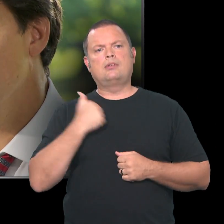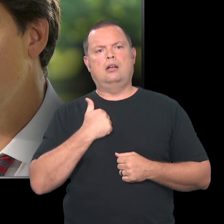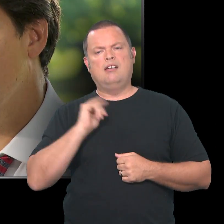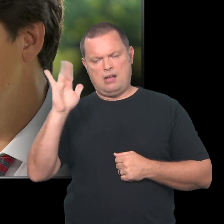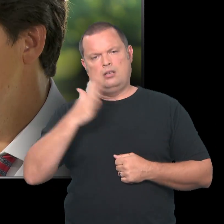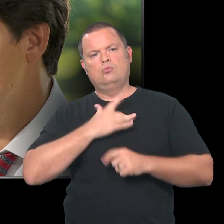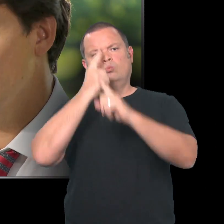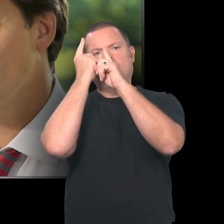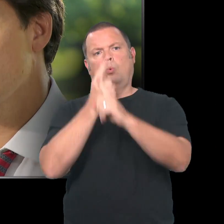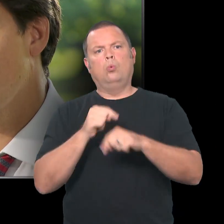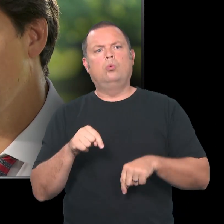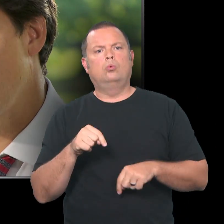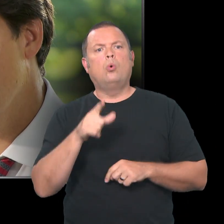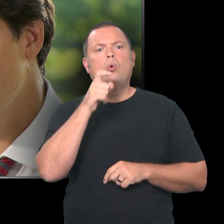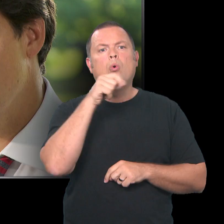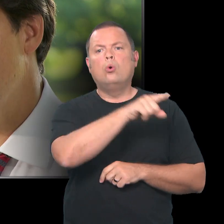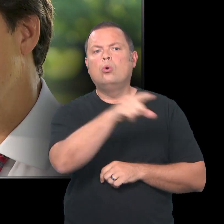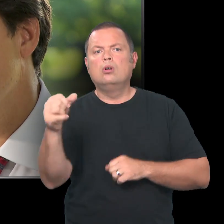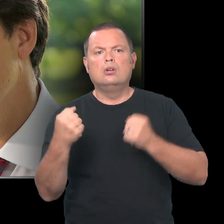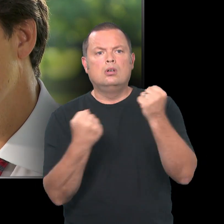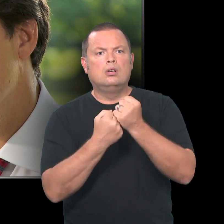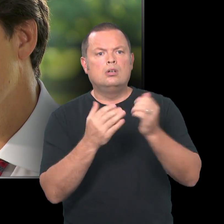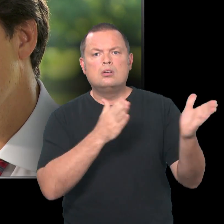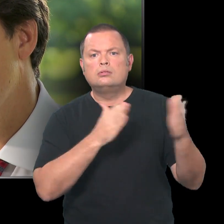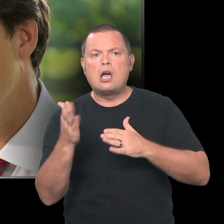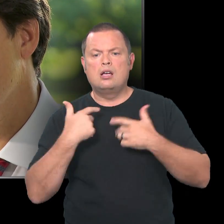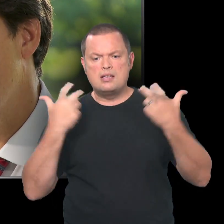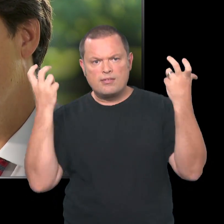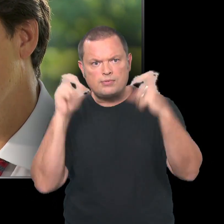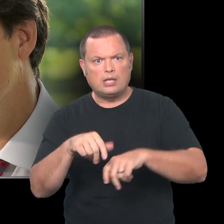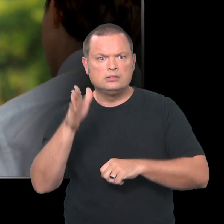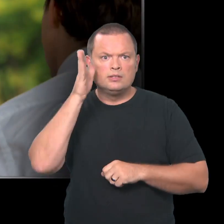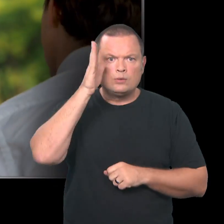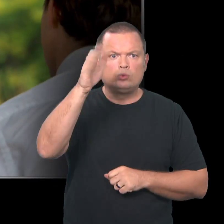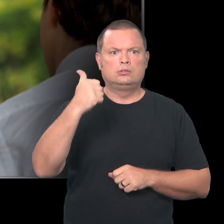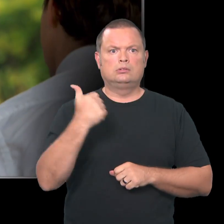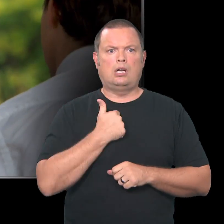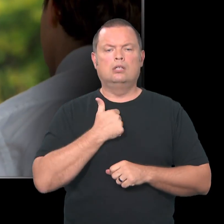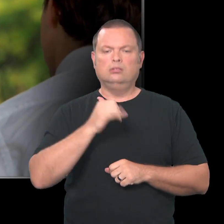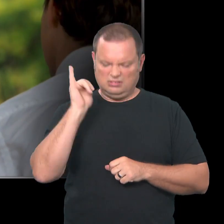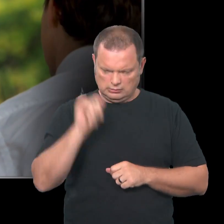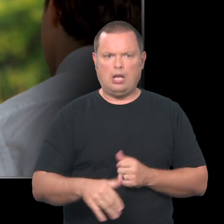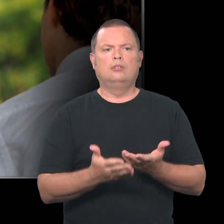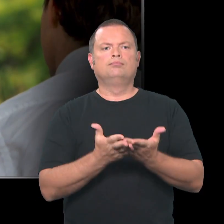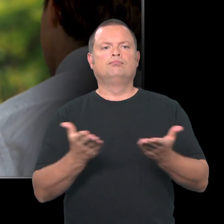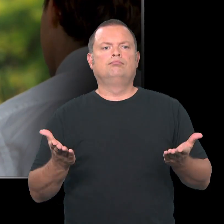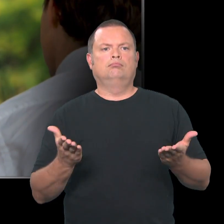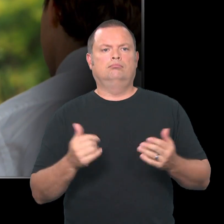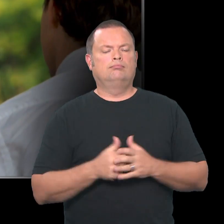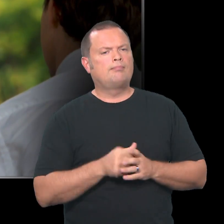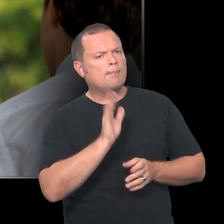for Canadians. And I will take the support of whoever supports our plan to invest in the future of Canada.